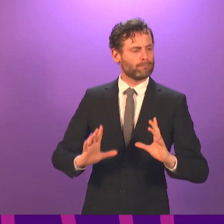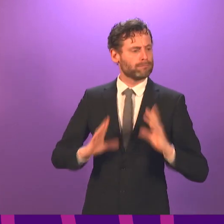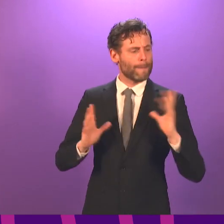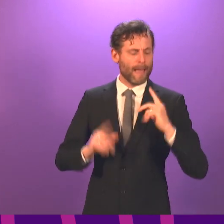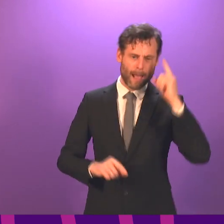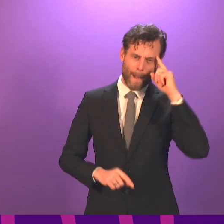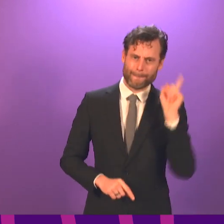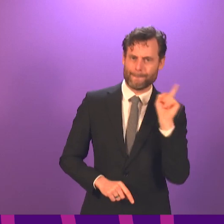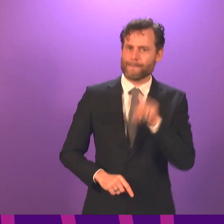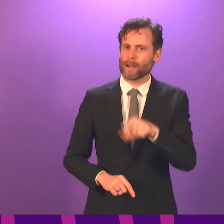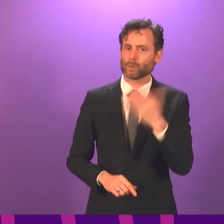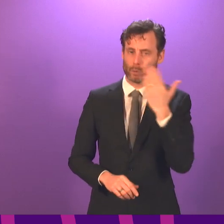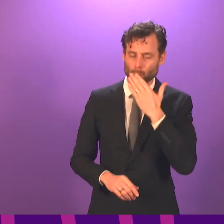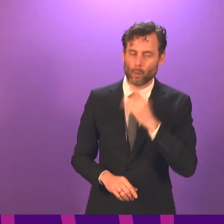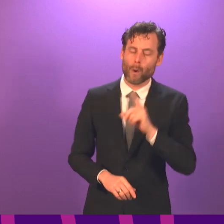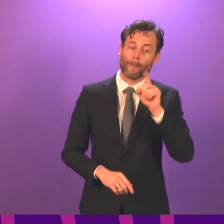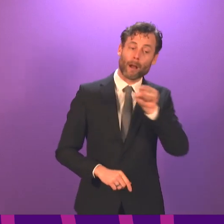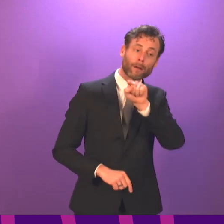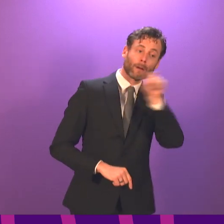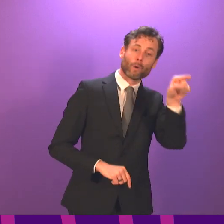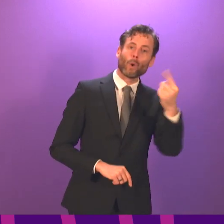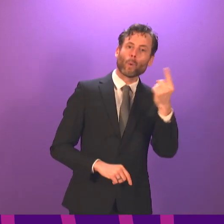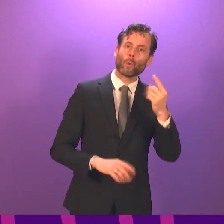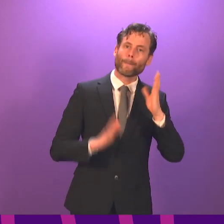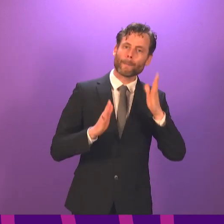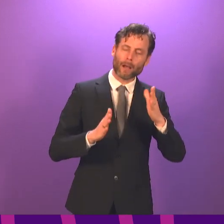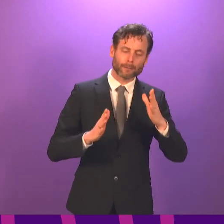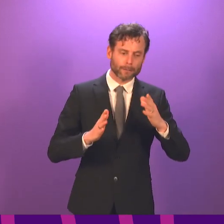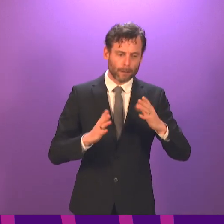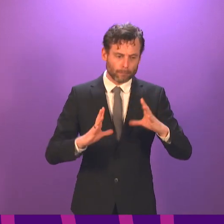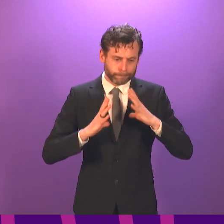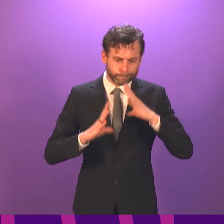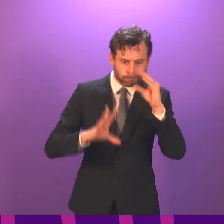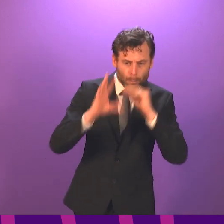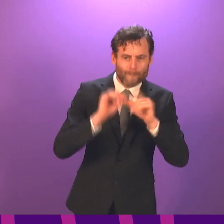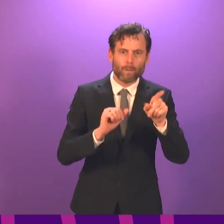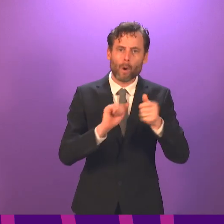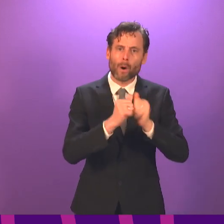qualifications will have priority for face-to-face lessons in school. That will ensure that they